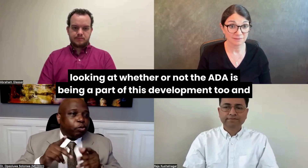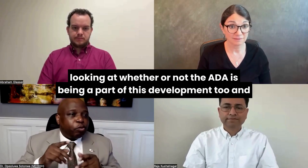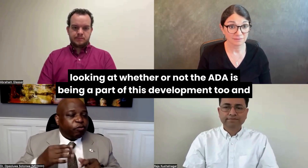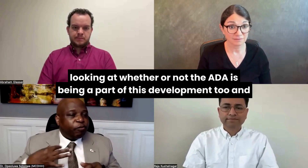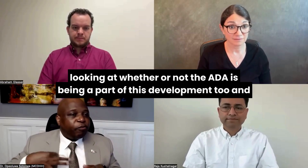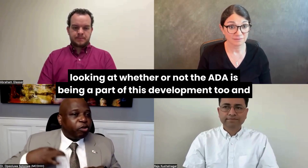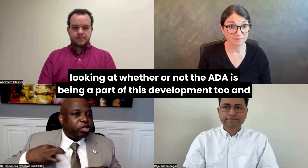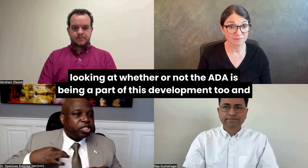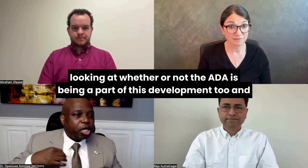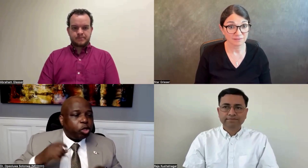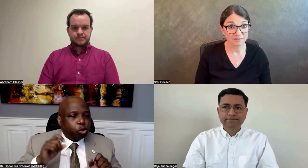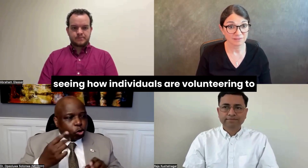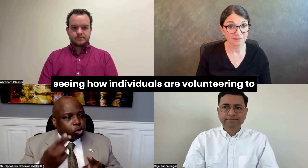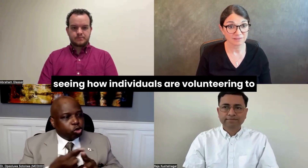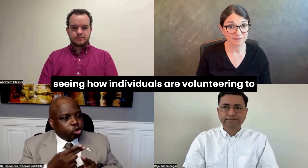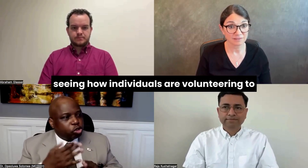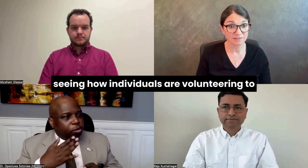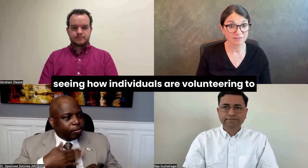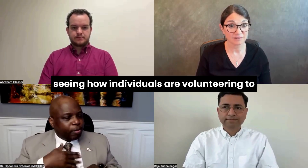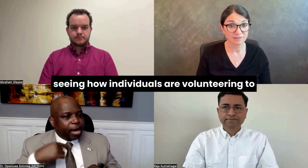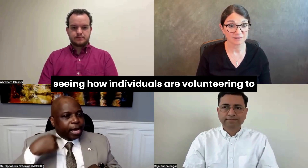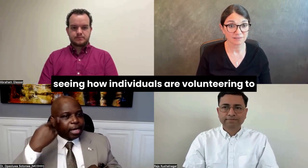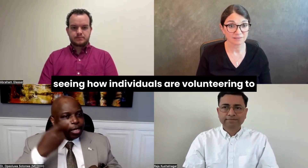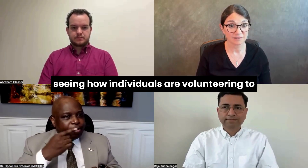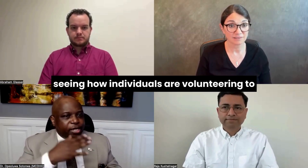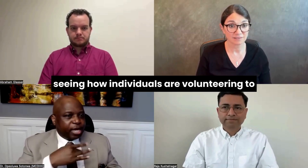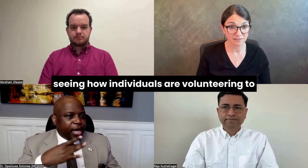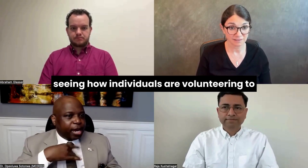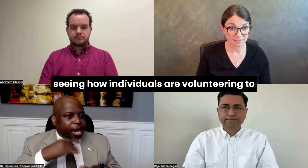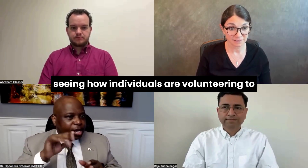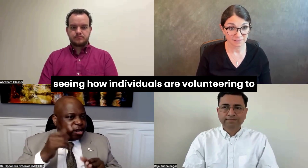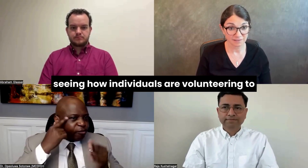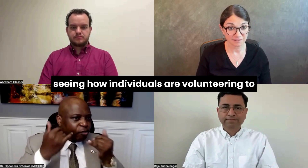seeing how individuals are volunteering to